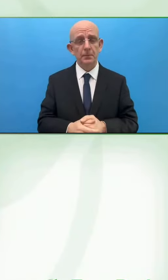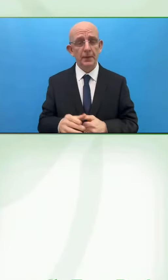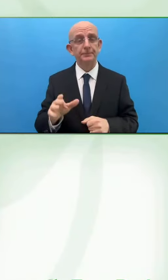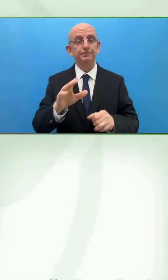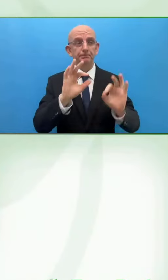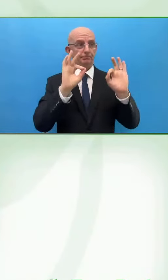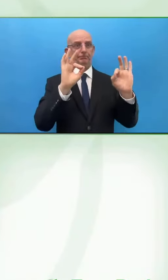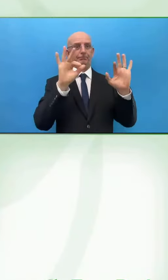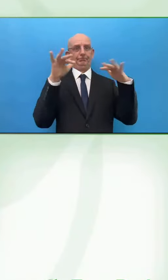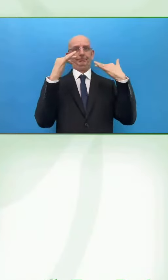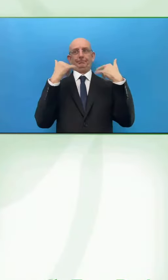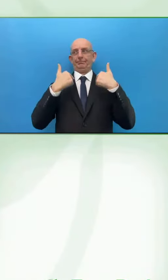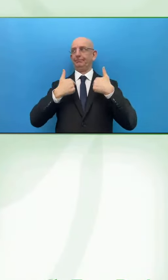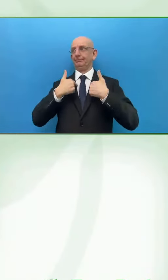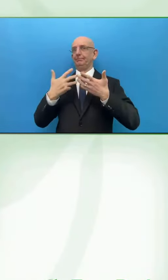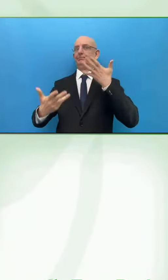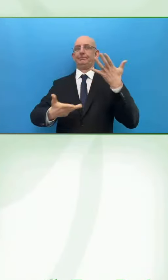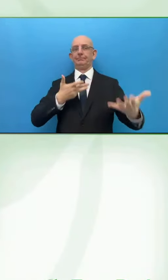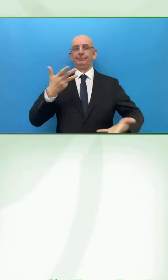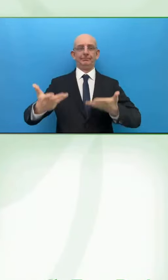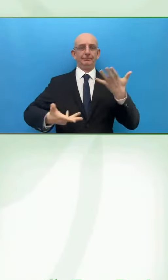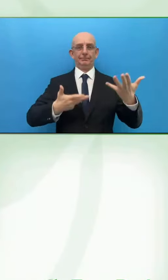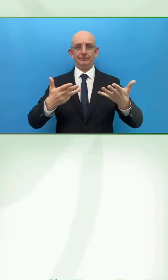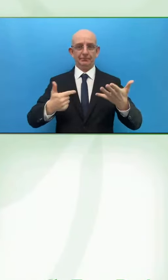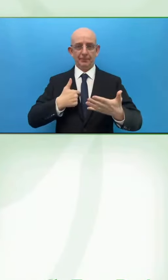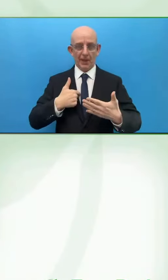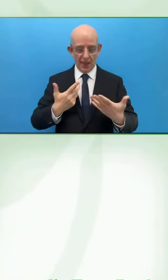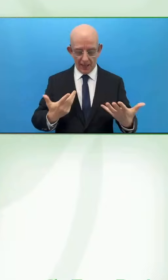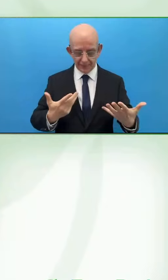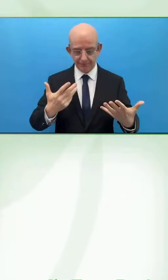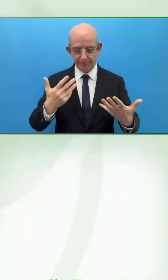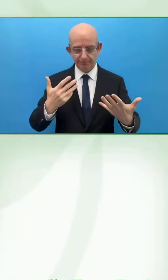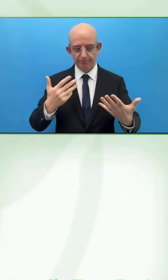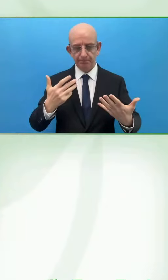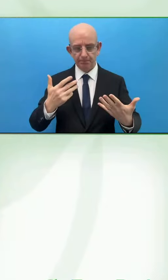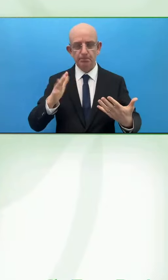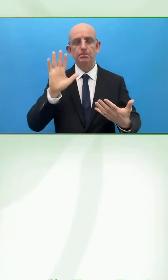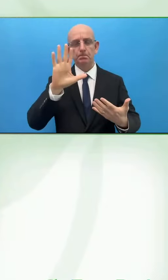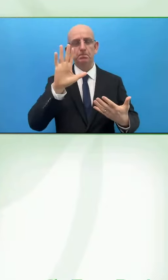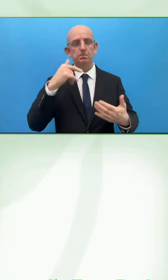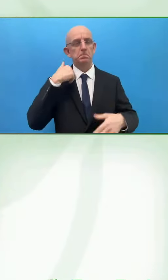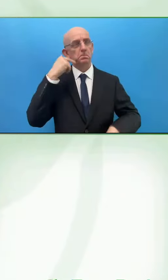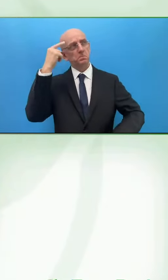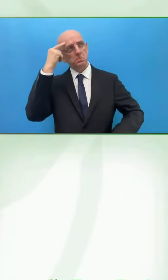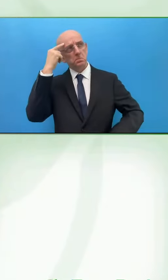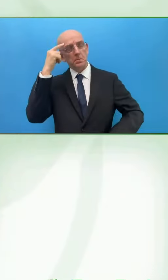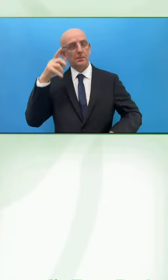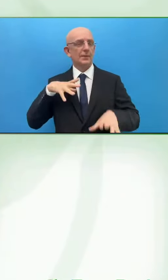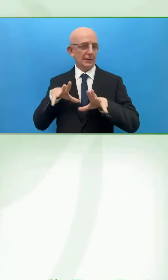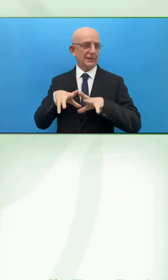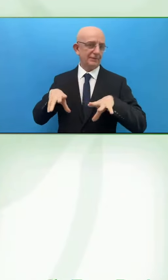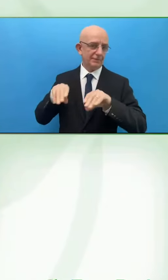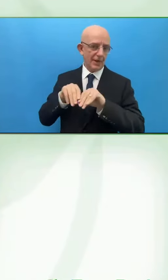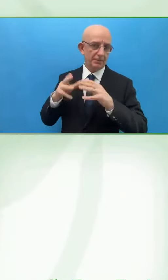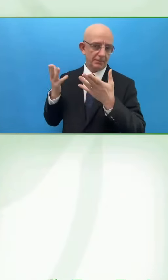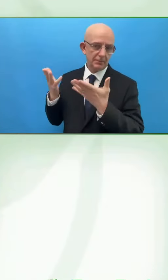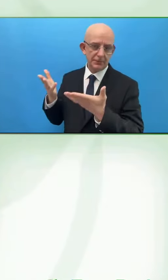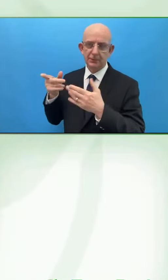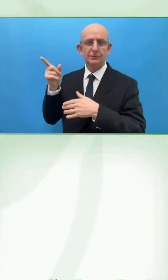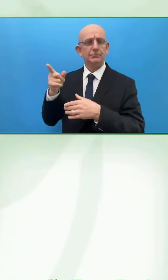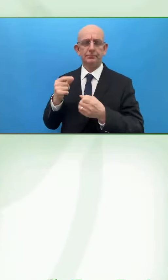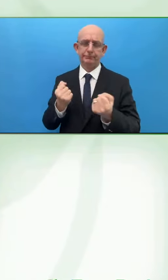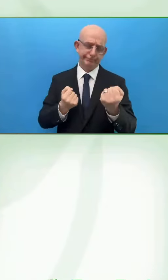on my own and I was always encouraged to try things and be as independent as possible and